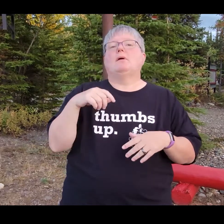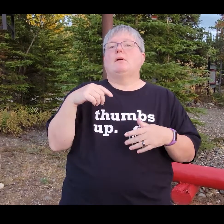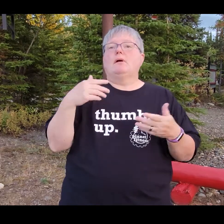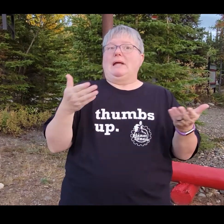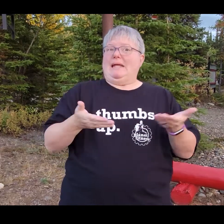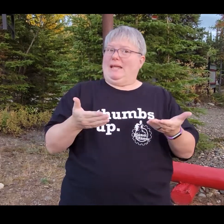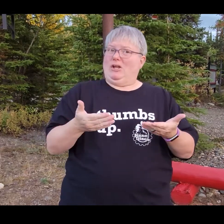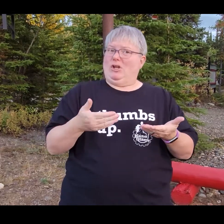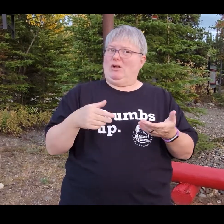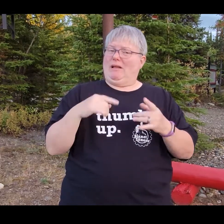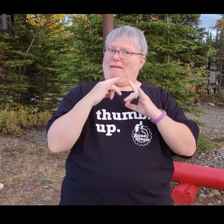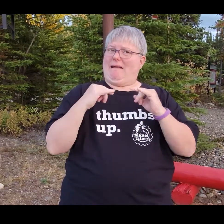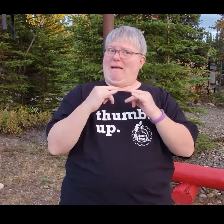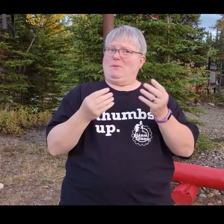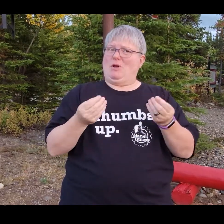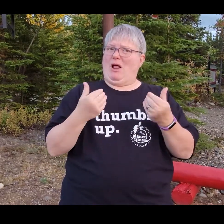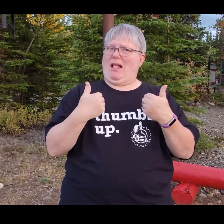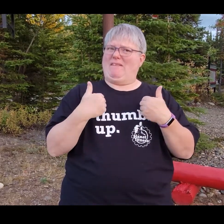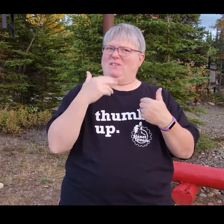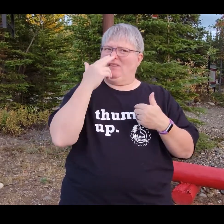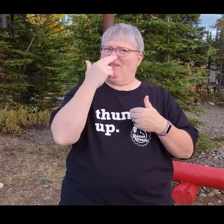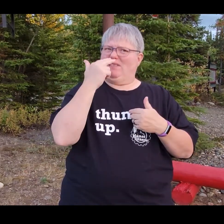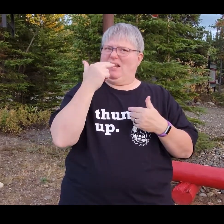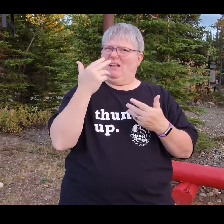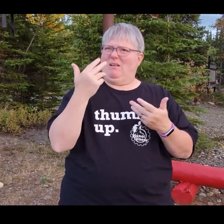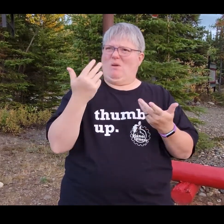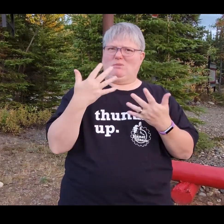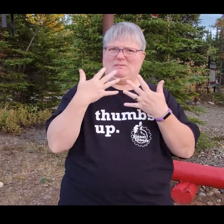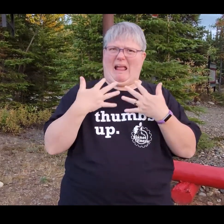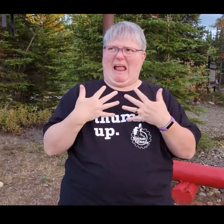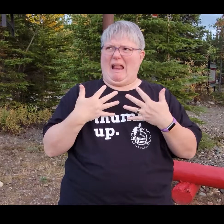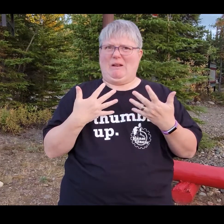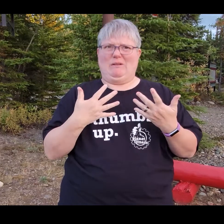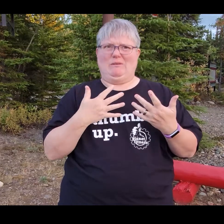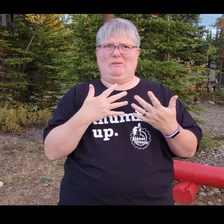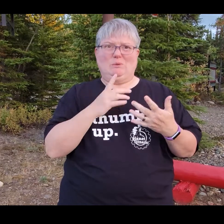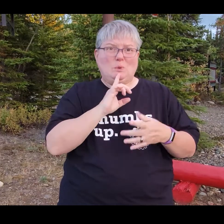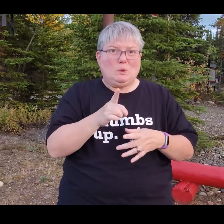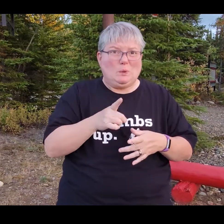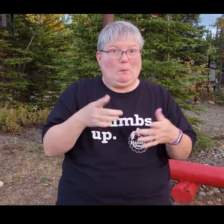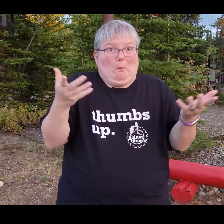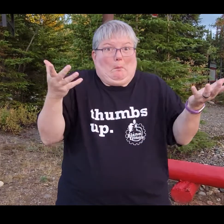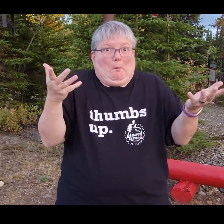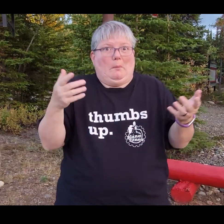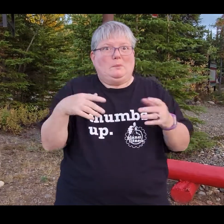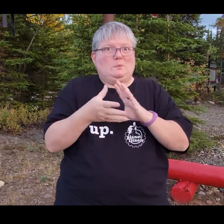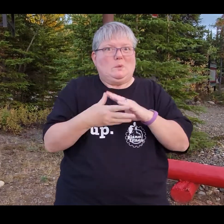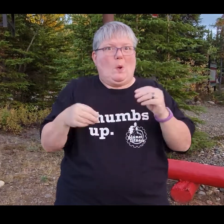The campground kind of has a funny or sad or true, I don't know.